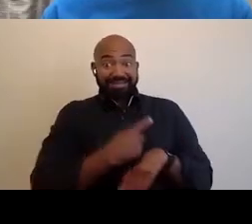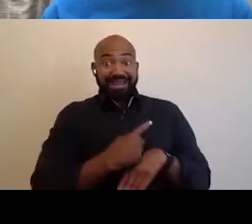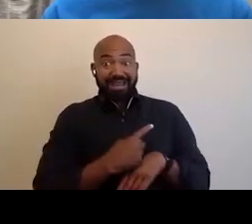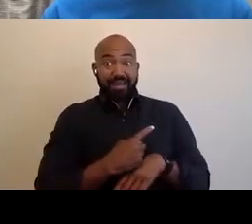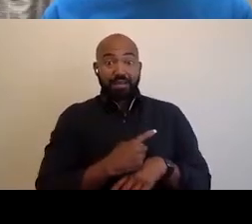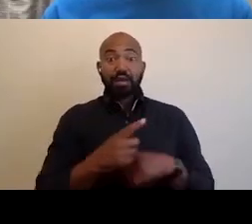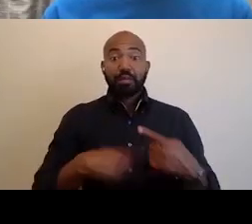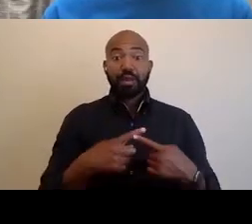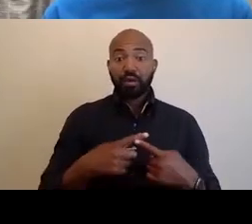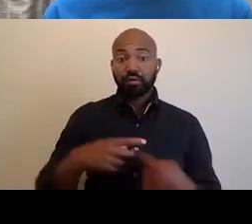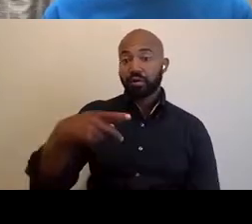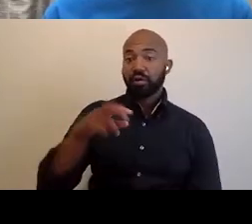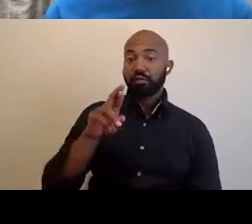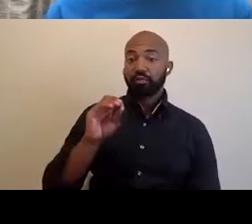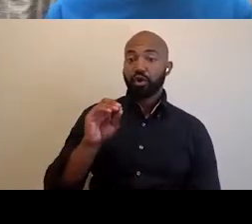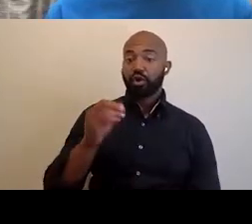So there may be questions about progesterone.